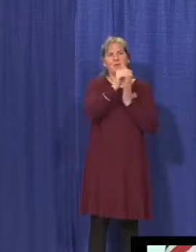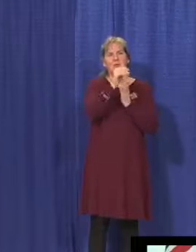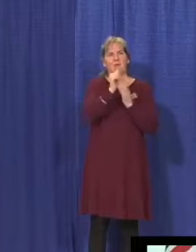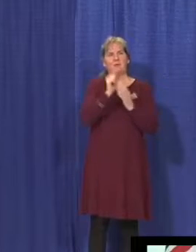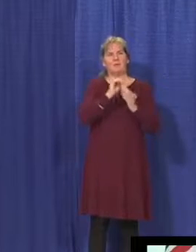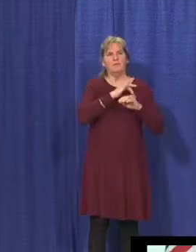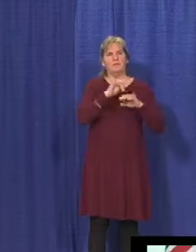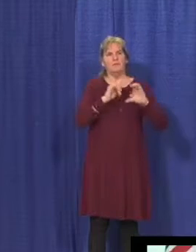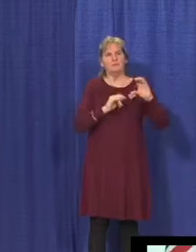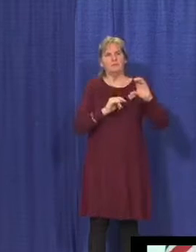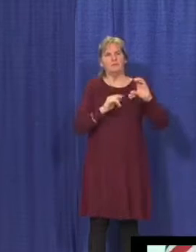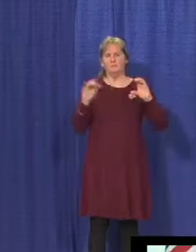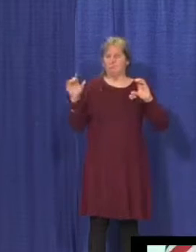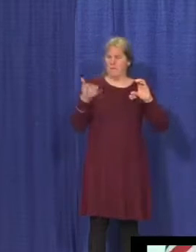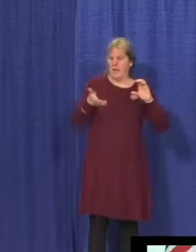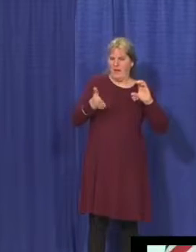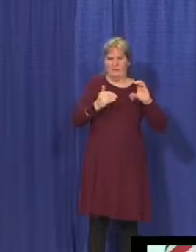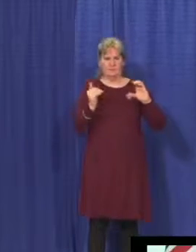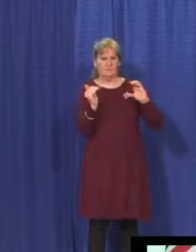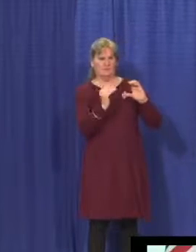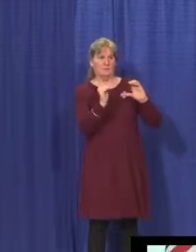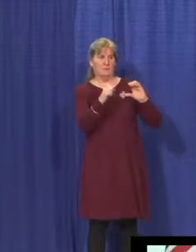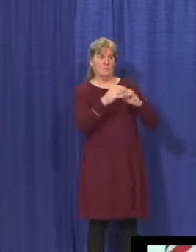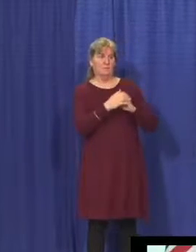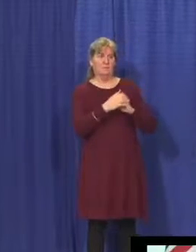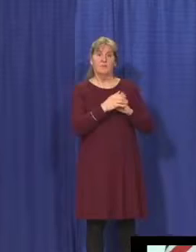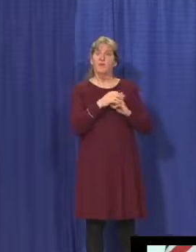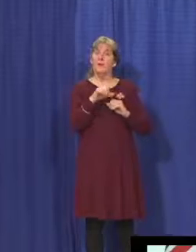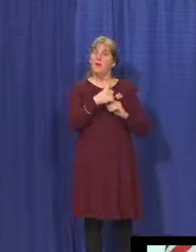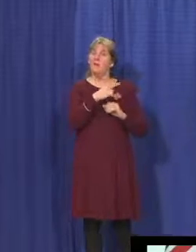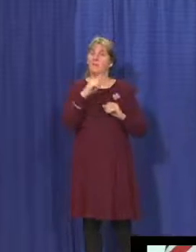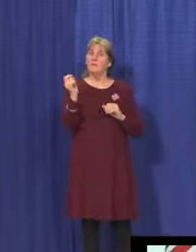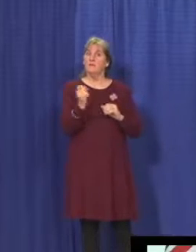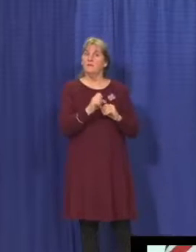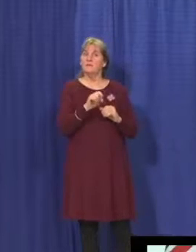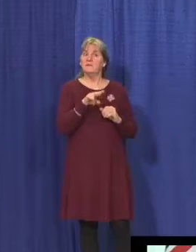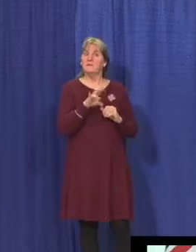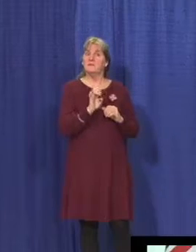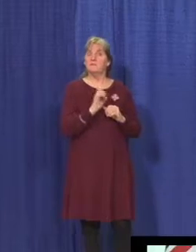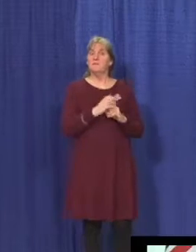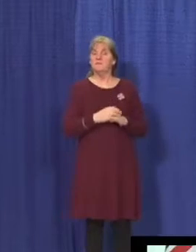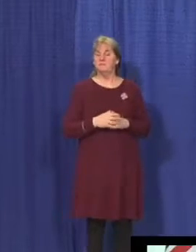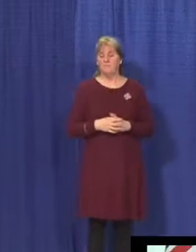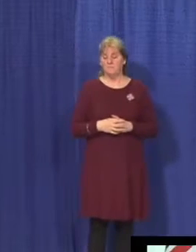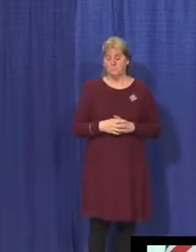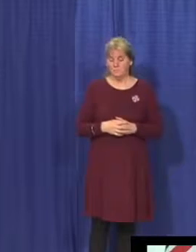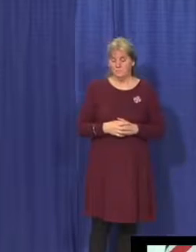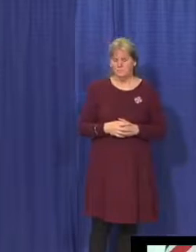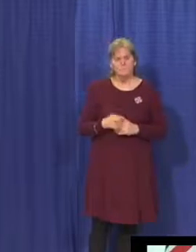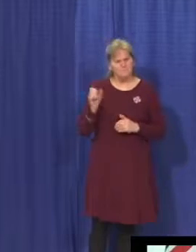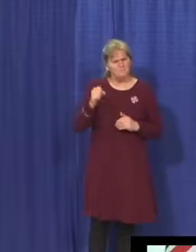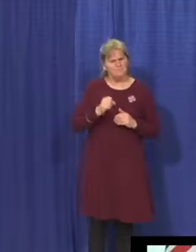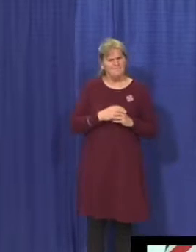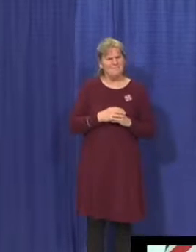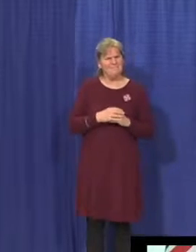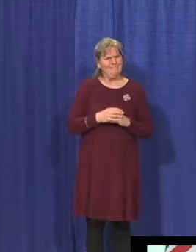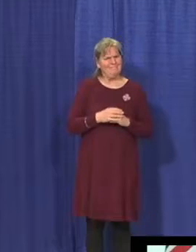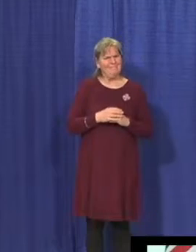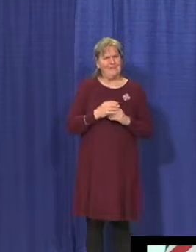initiative. Steve, follow-up?